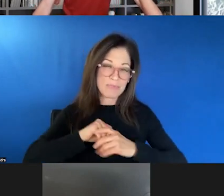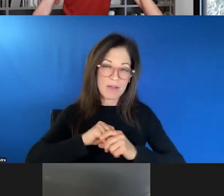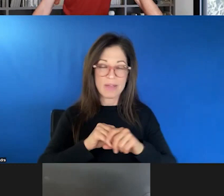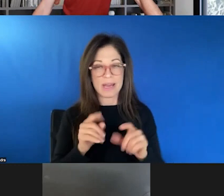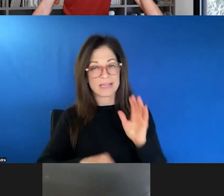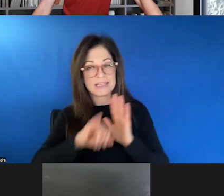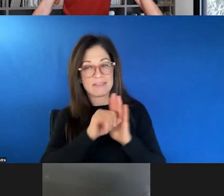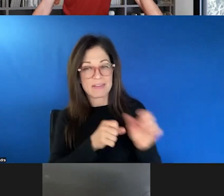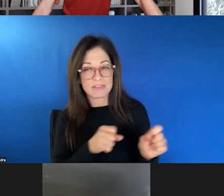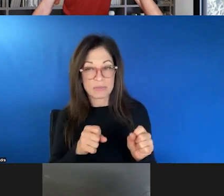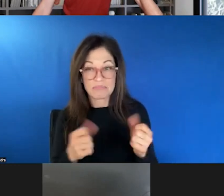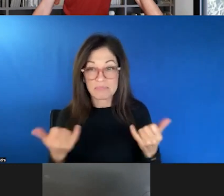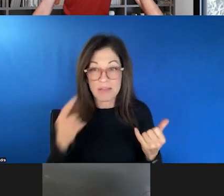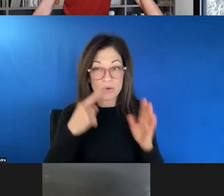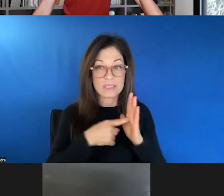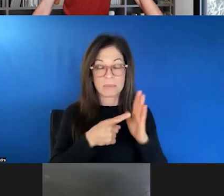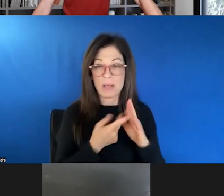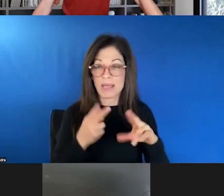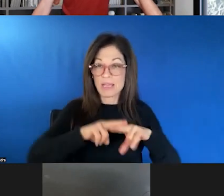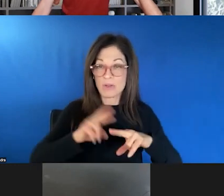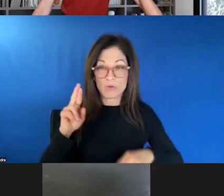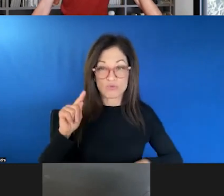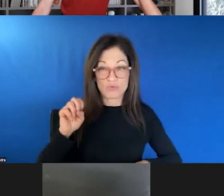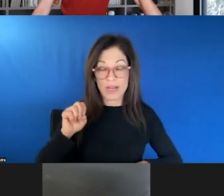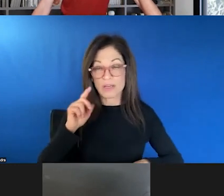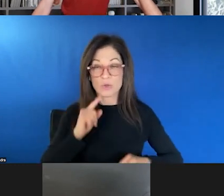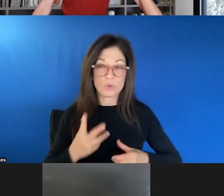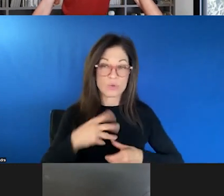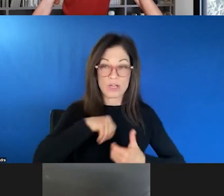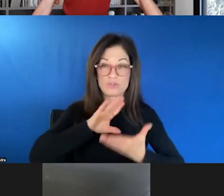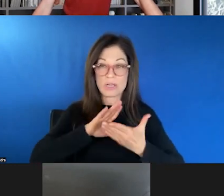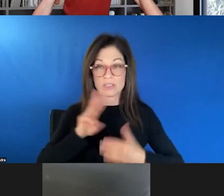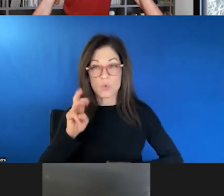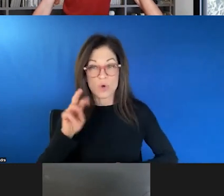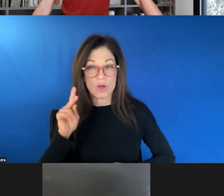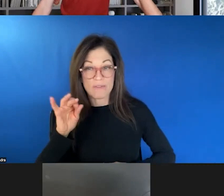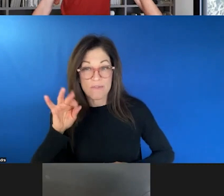INCREASING RATES OR LOOKING FOR THE FEDERAL MATCH AVAILABLE FOR